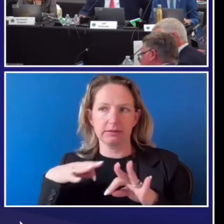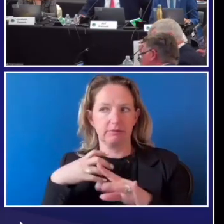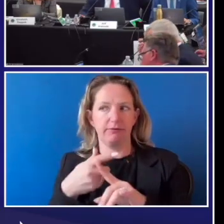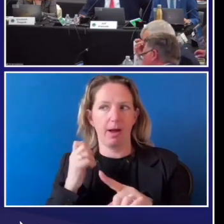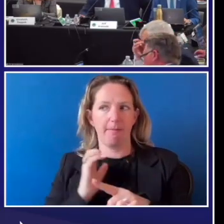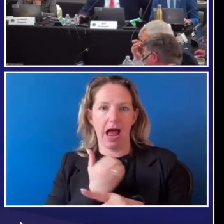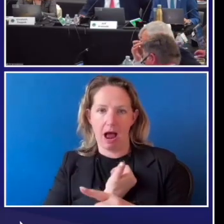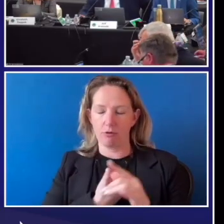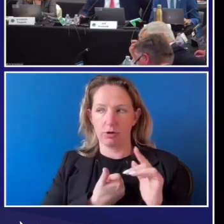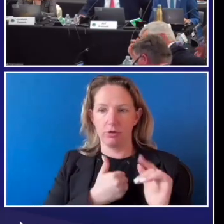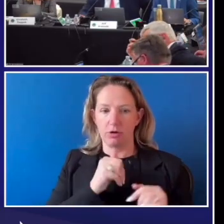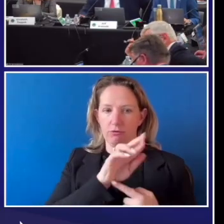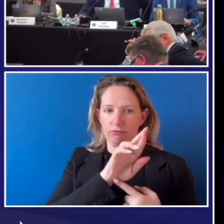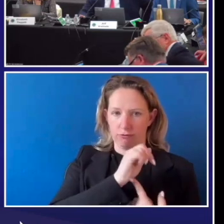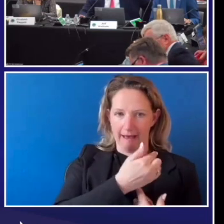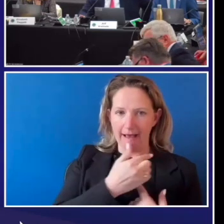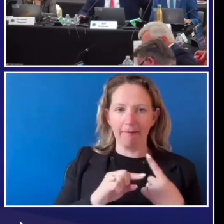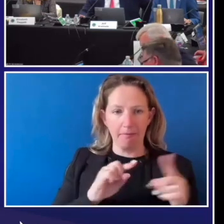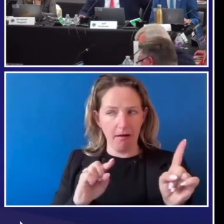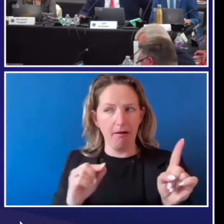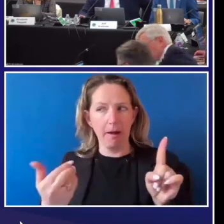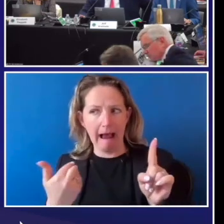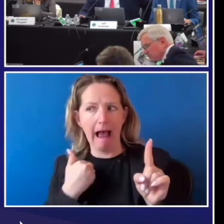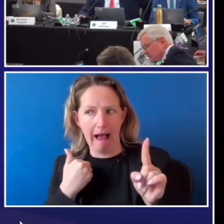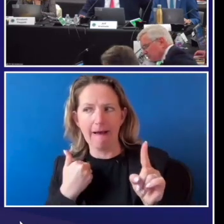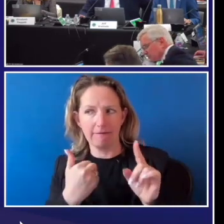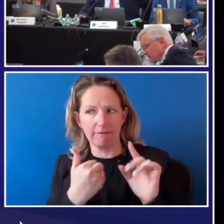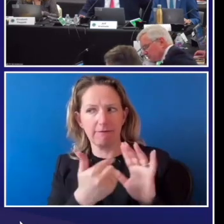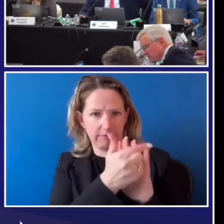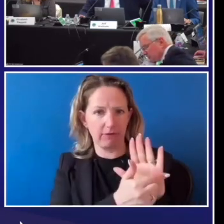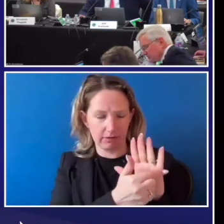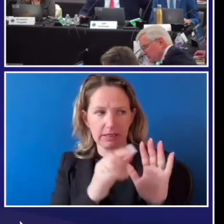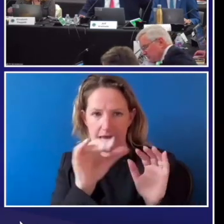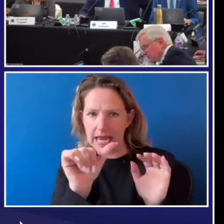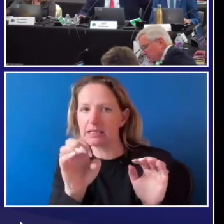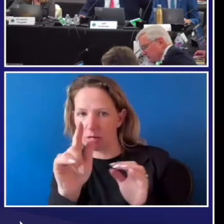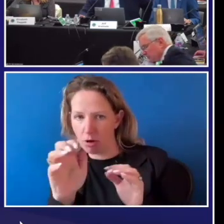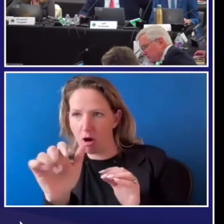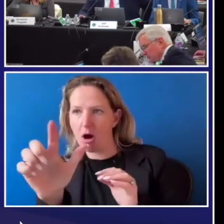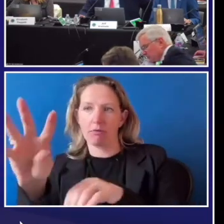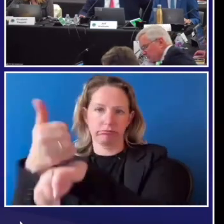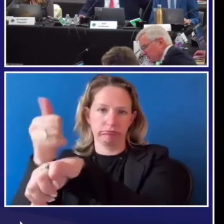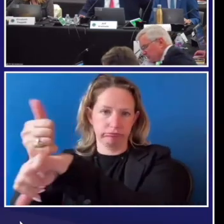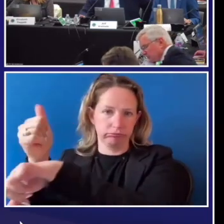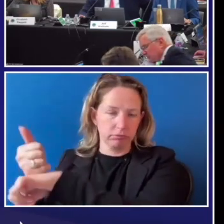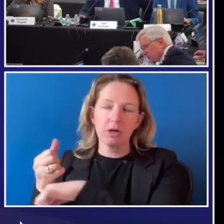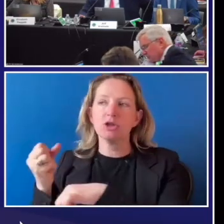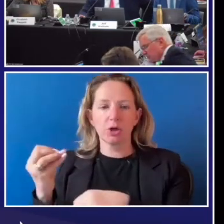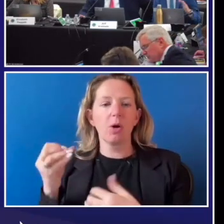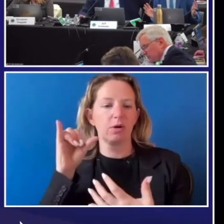There is case law on the definition of line of commerce. It relates to commerce clause litigation. Uh, so it's a very long-standing